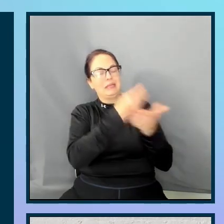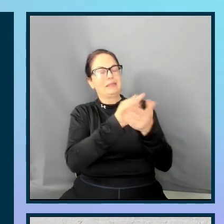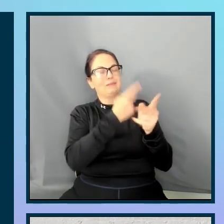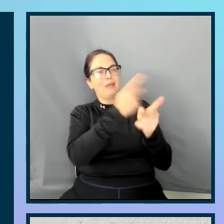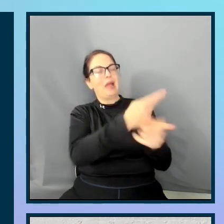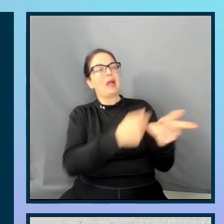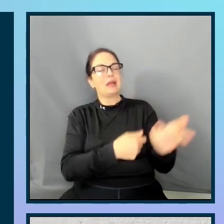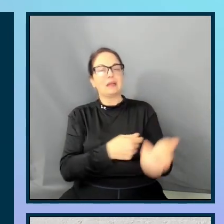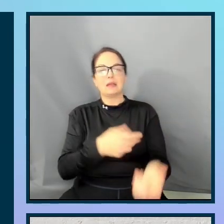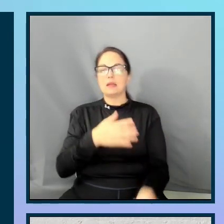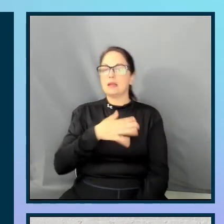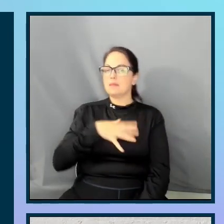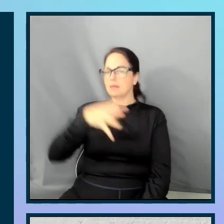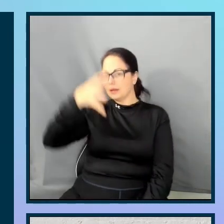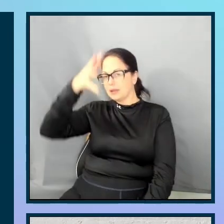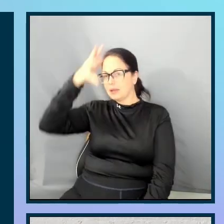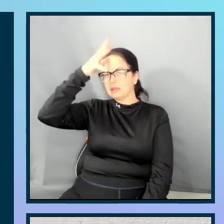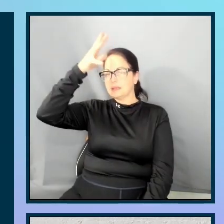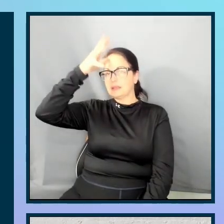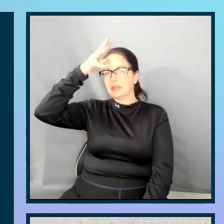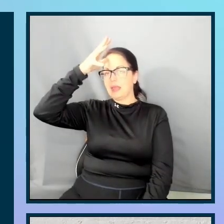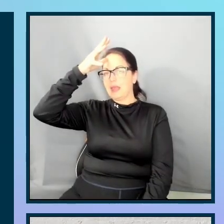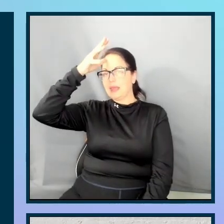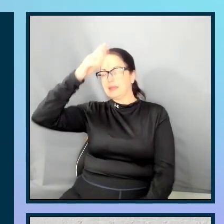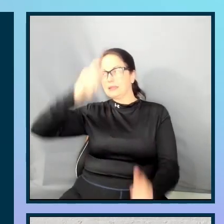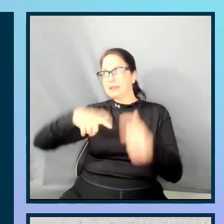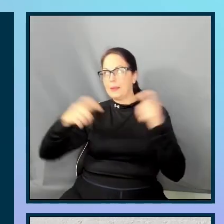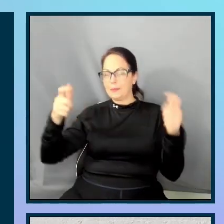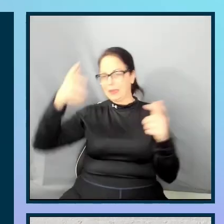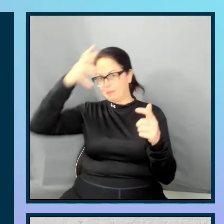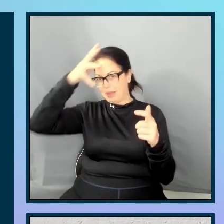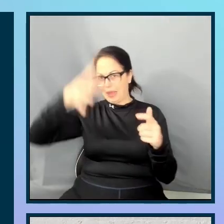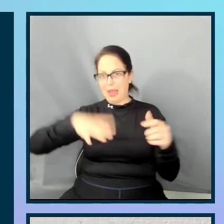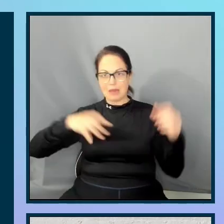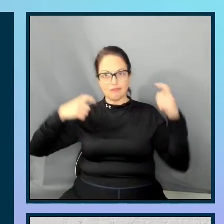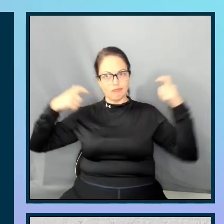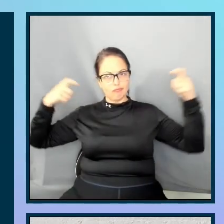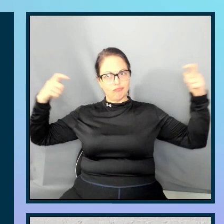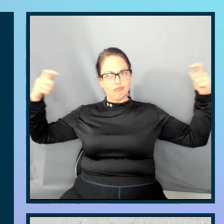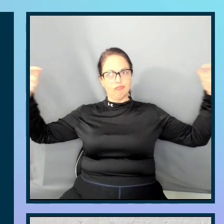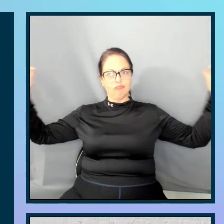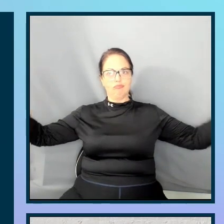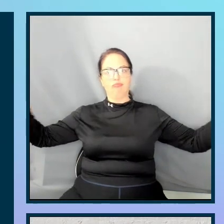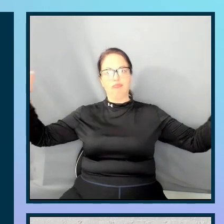My dad is a big man, he has broad shoulders, is well over six feet tall